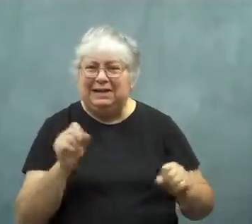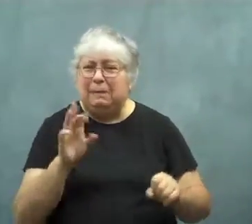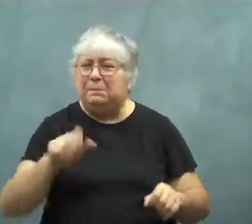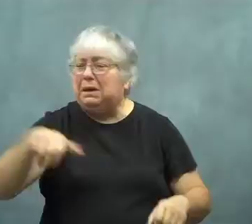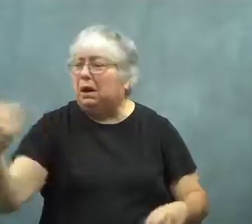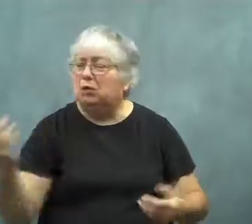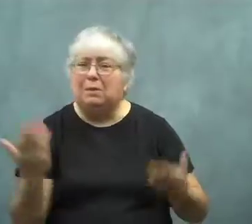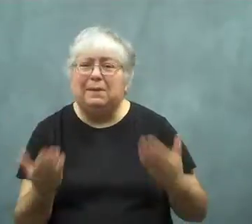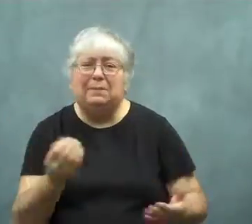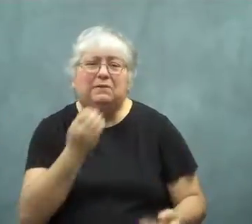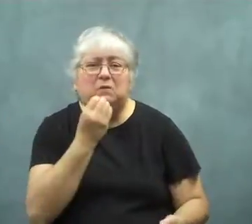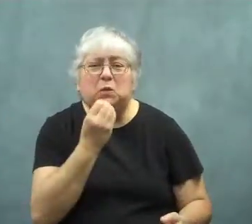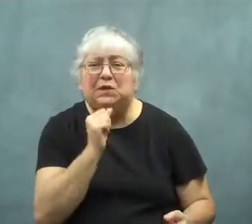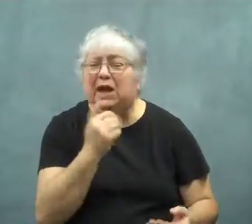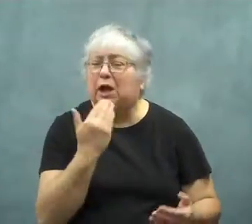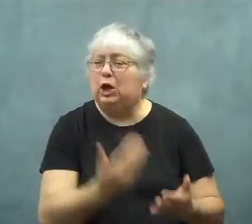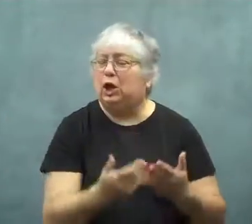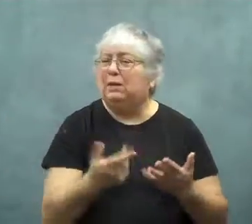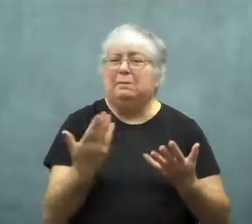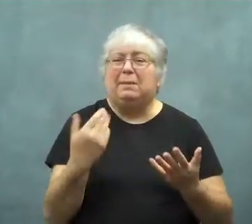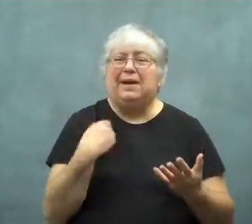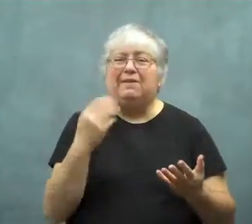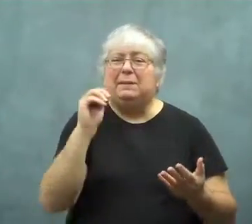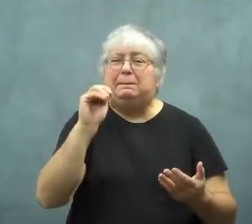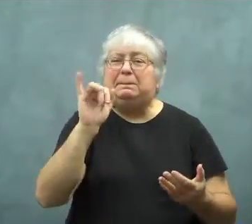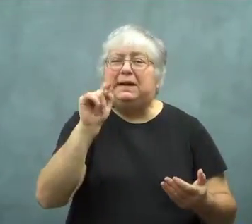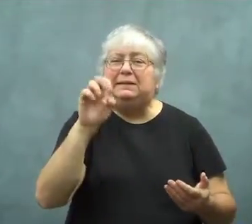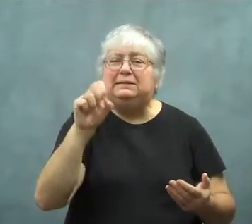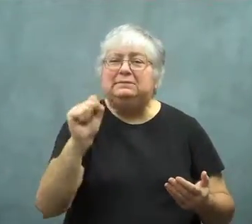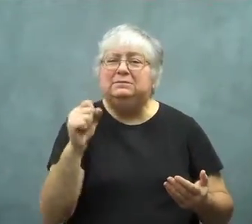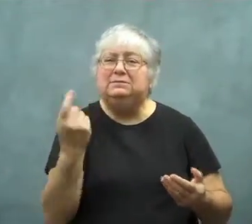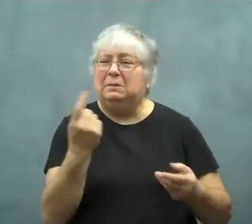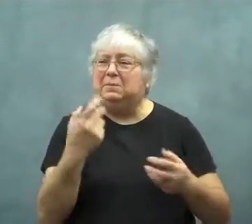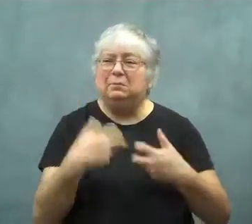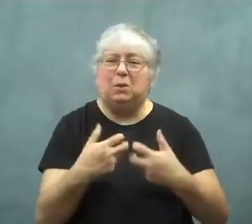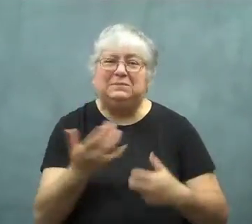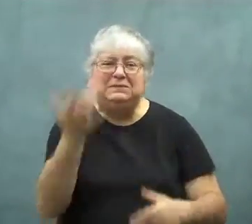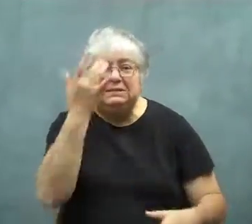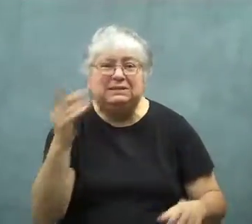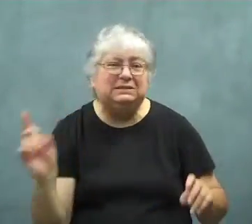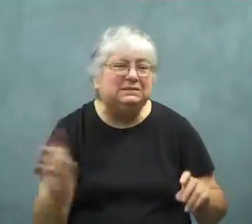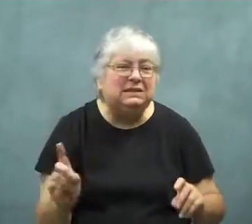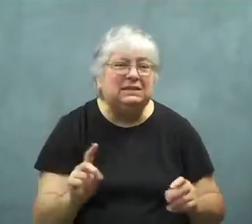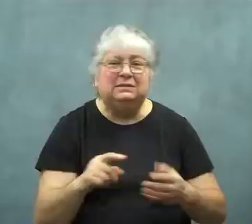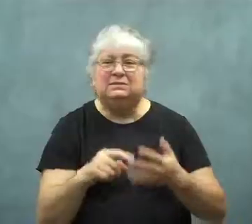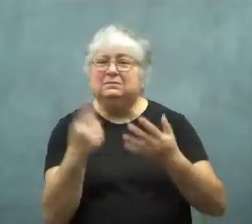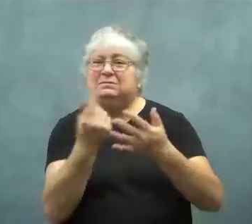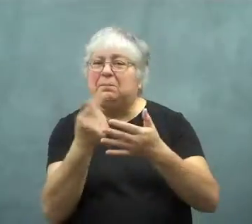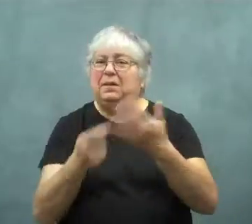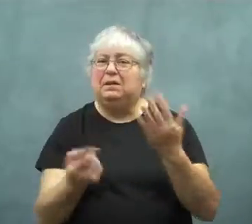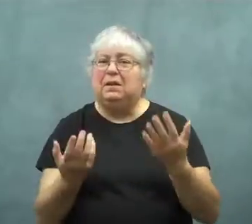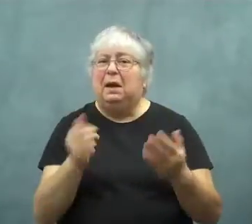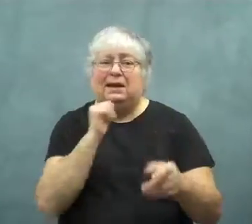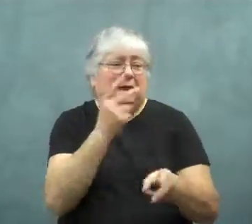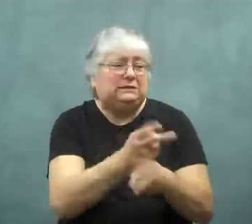Other reasons could be bad food, mites or disease.